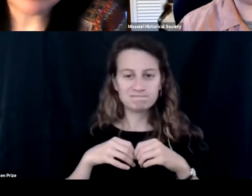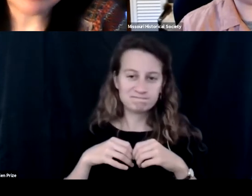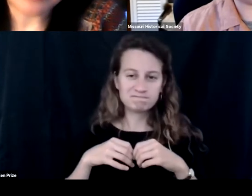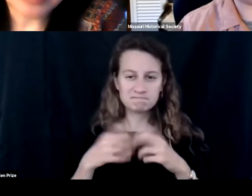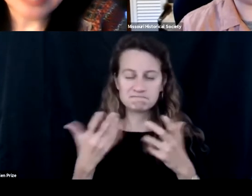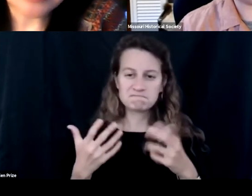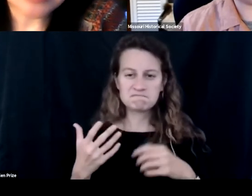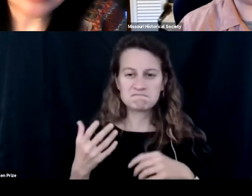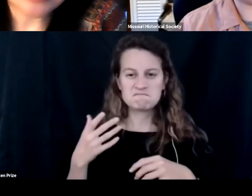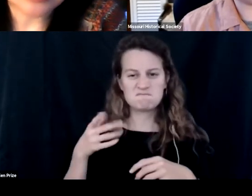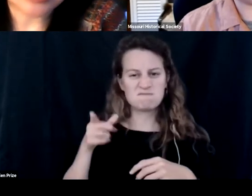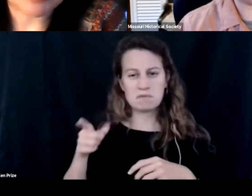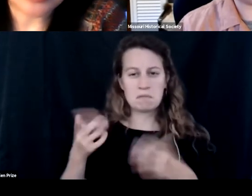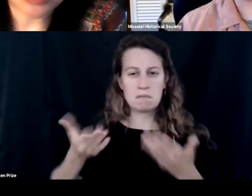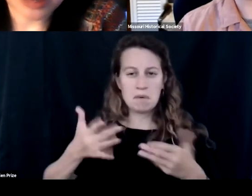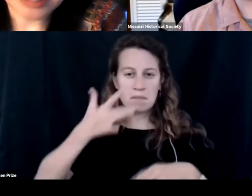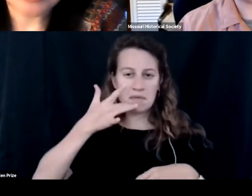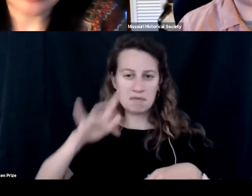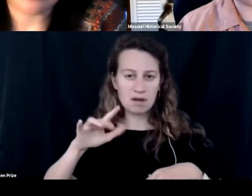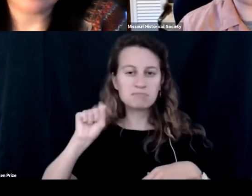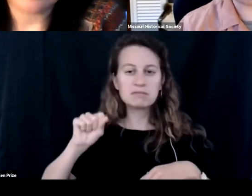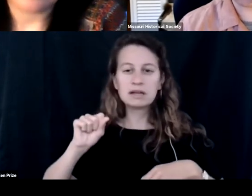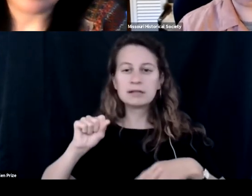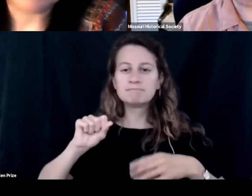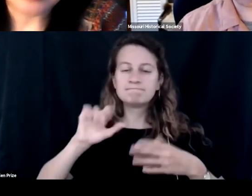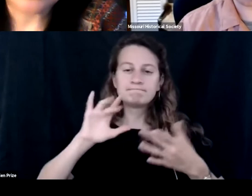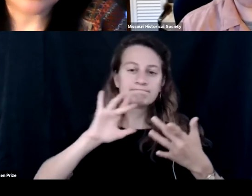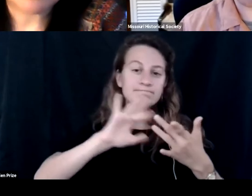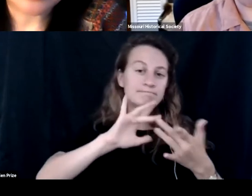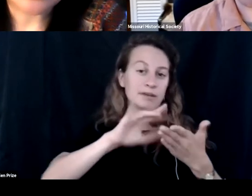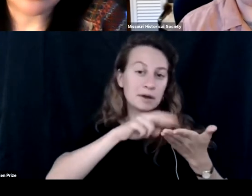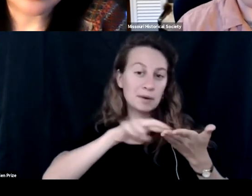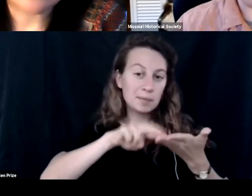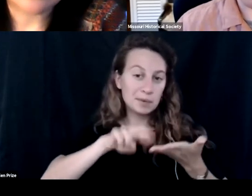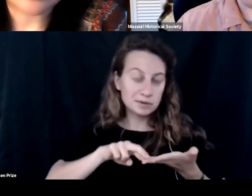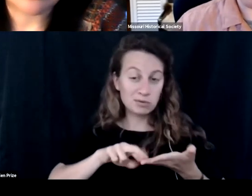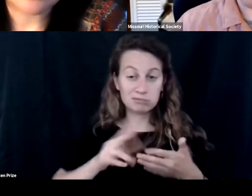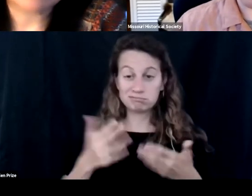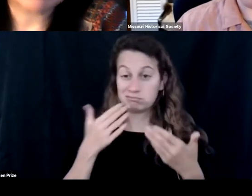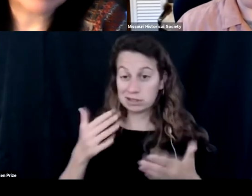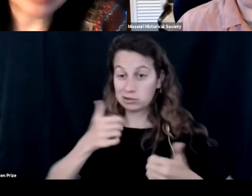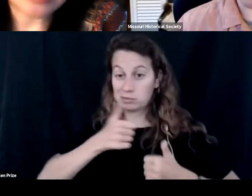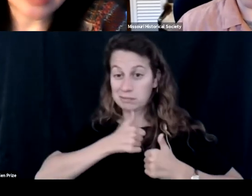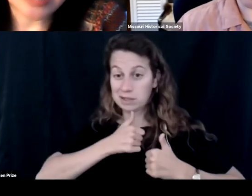about St. Louis. And what I love about that is sometimes I feel like St. Louis gets a bad rap. Or we don't necessarily